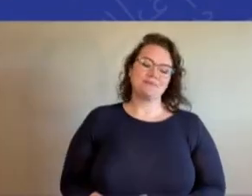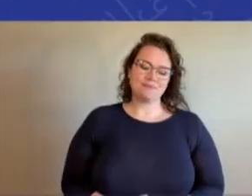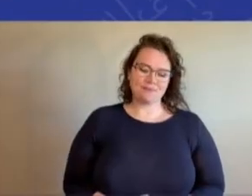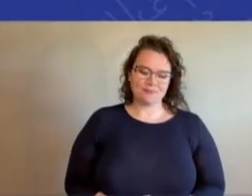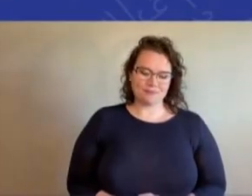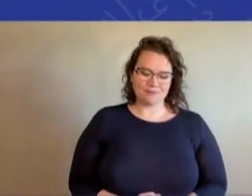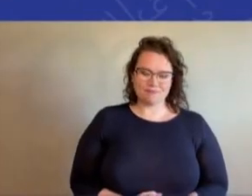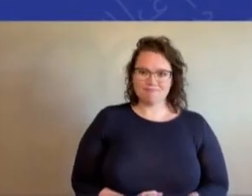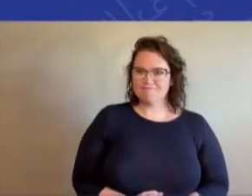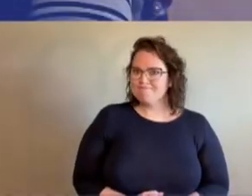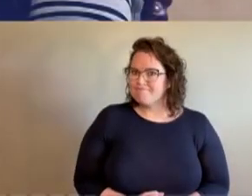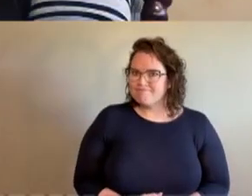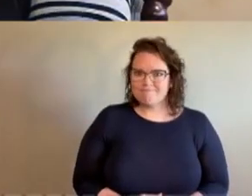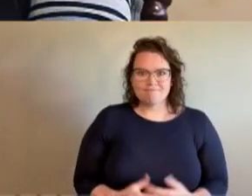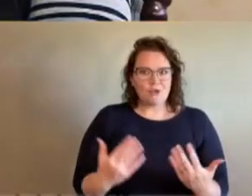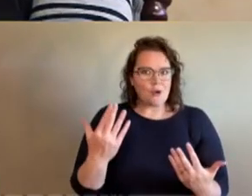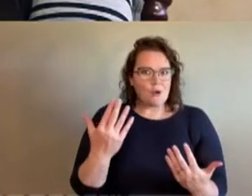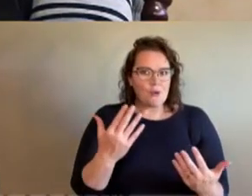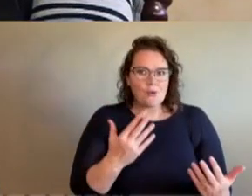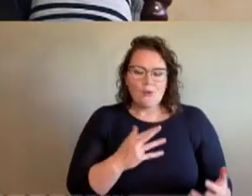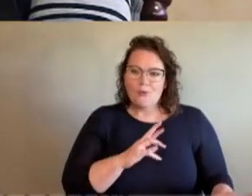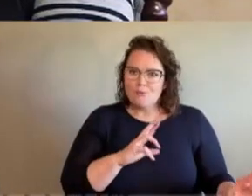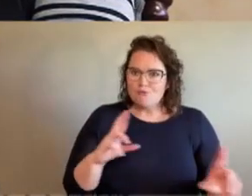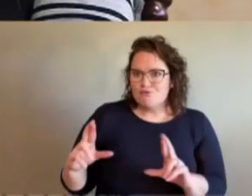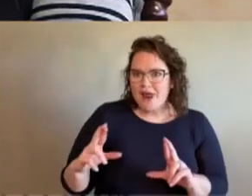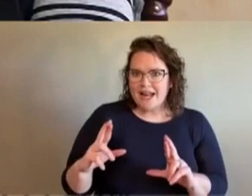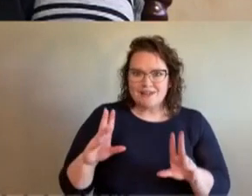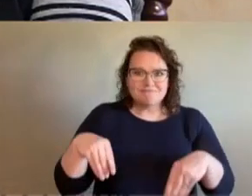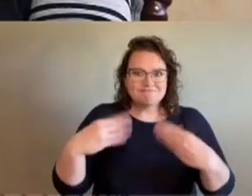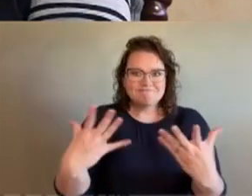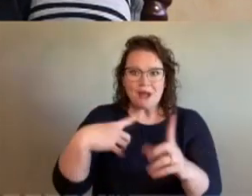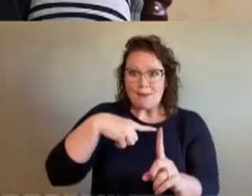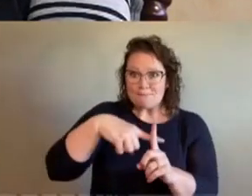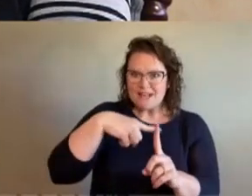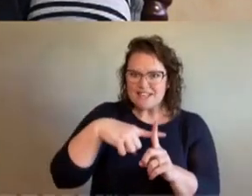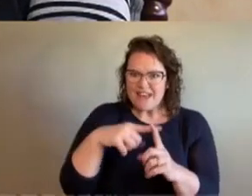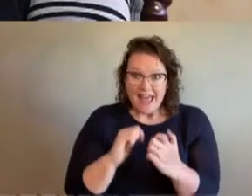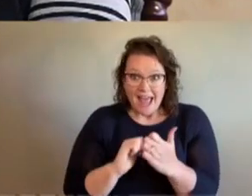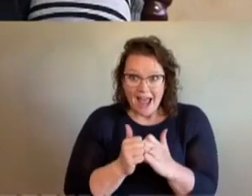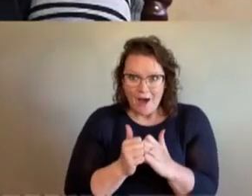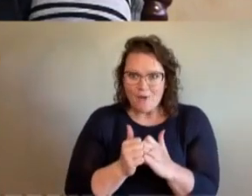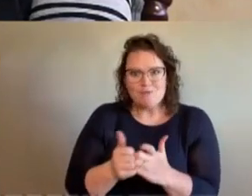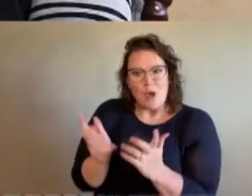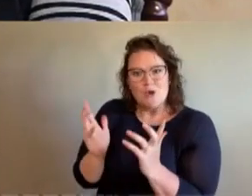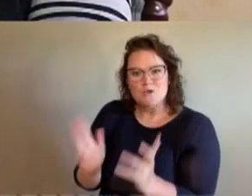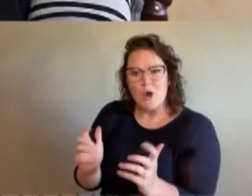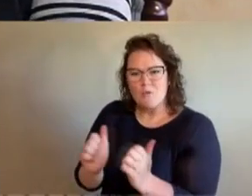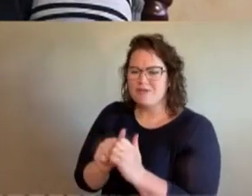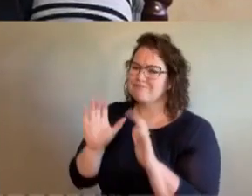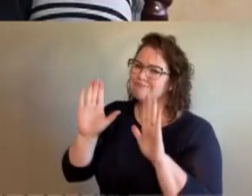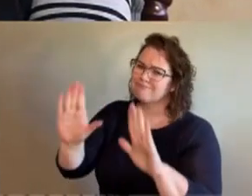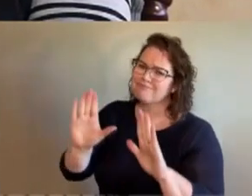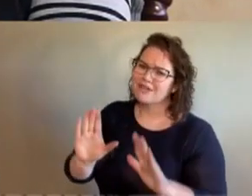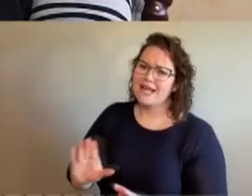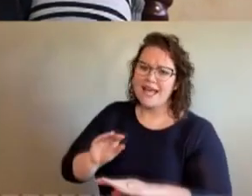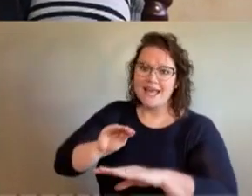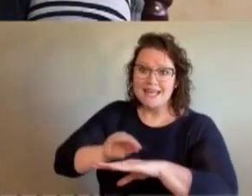letter to the author. We enjoyed working with you today. Bye-bye!